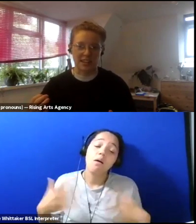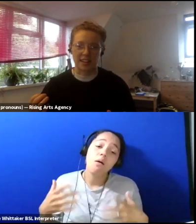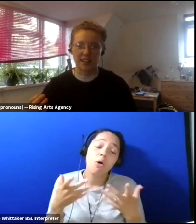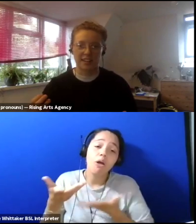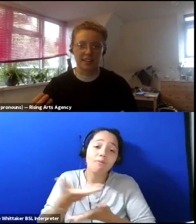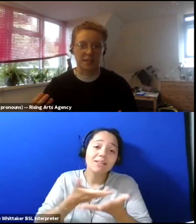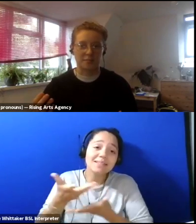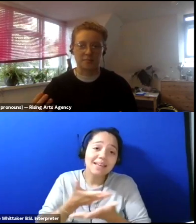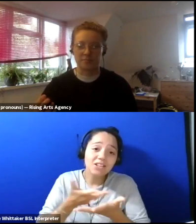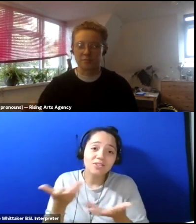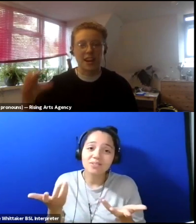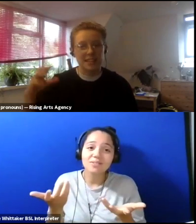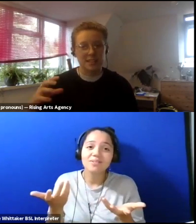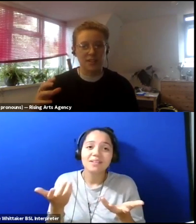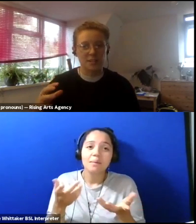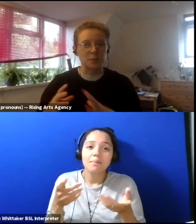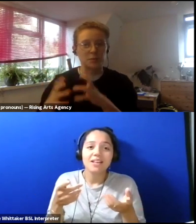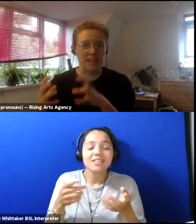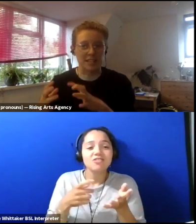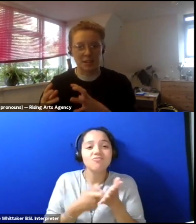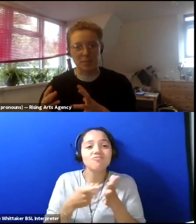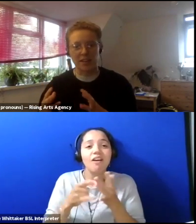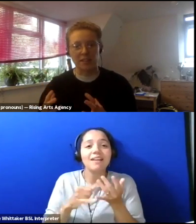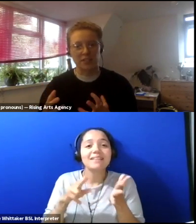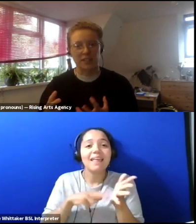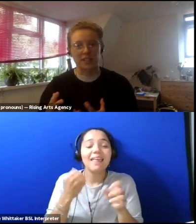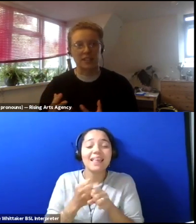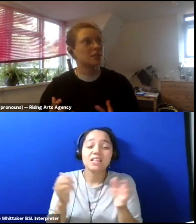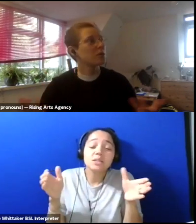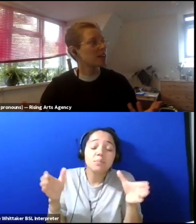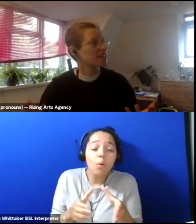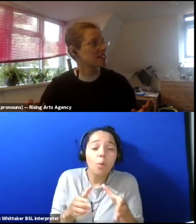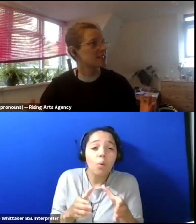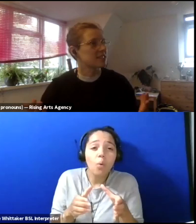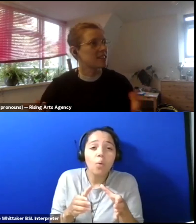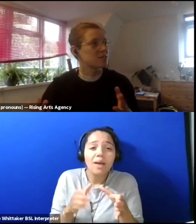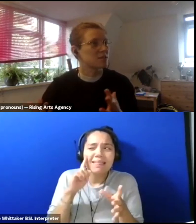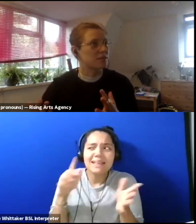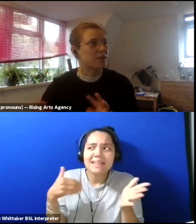Cause I think that Rising's very small, Rising's only been going for, well, we've